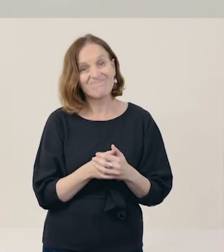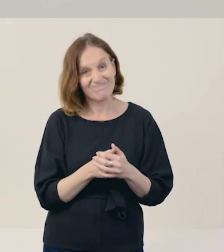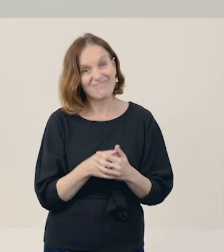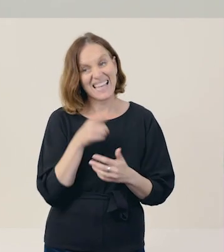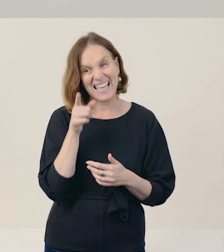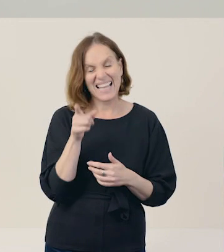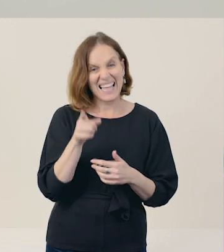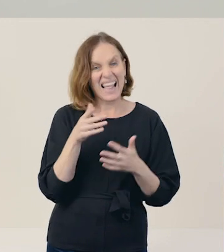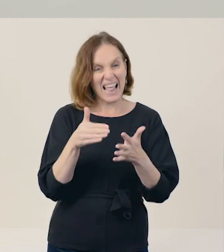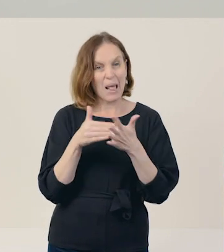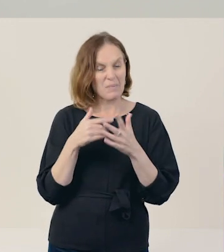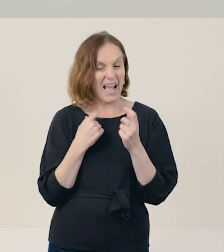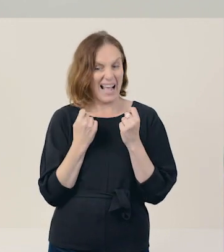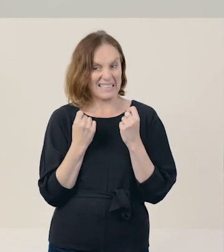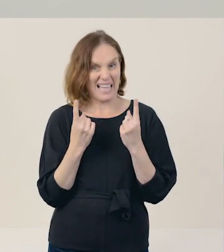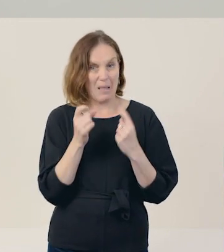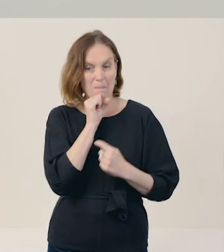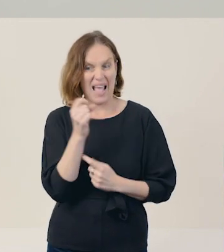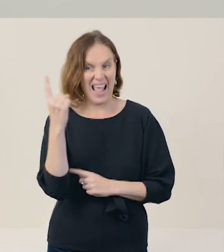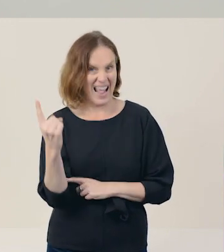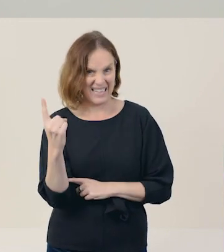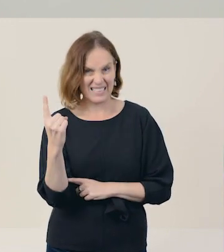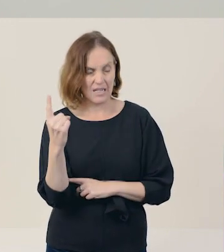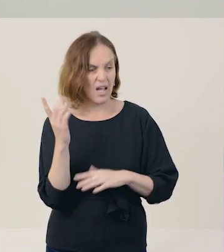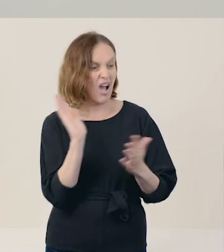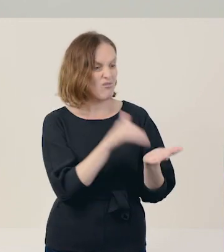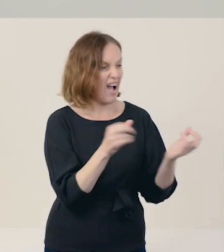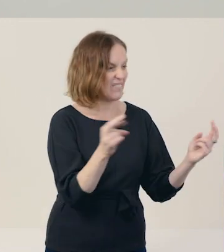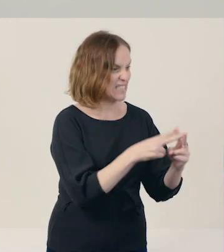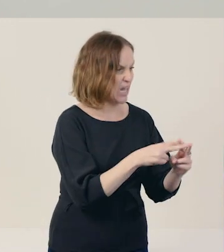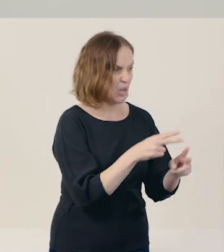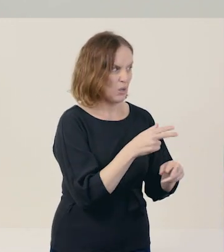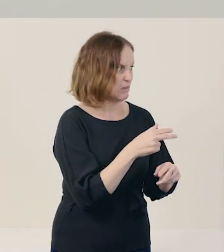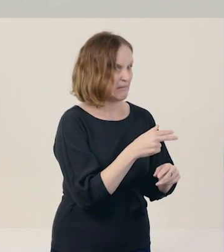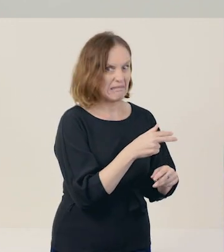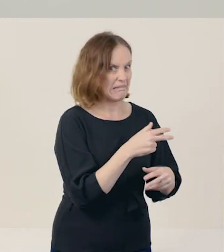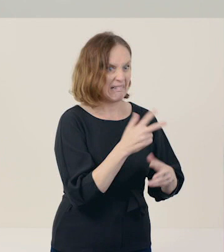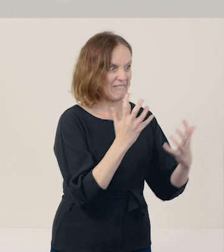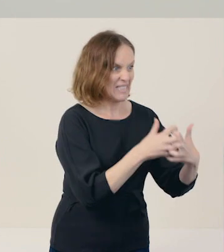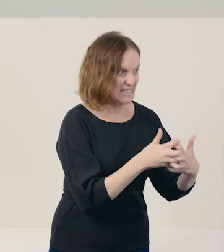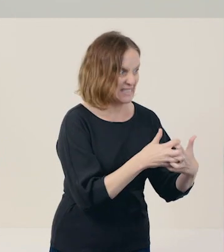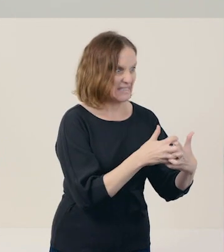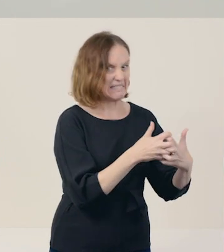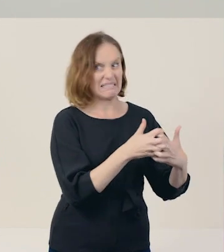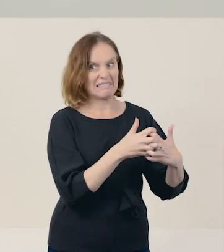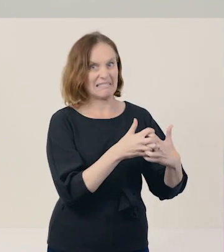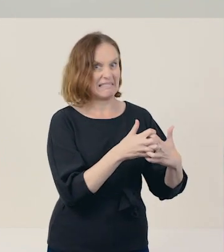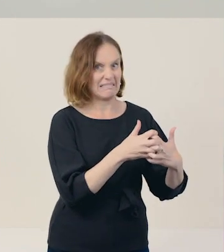That's right. It helps us understand that the man from Ironbark is new to Sydney, and that he probably does not fit in.